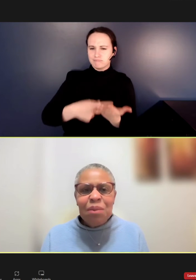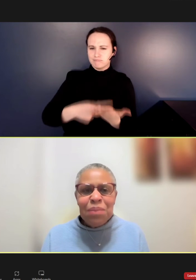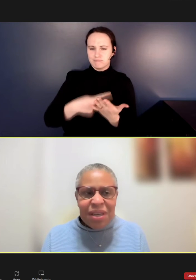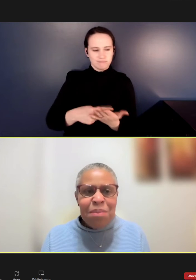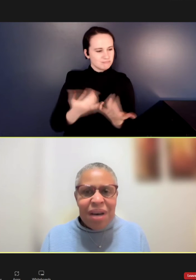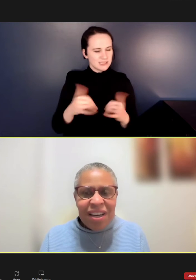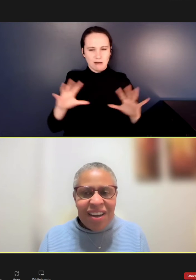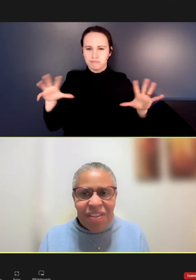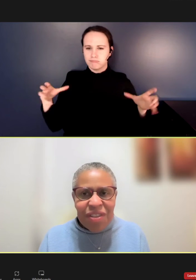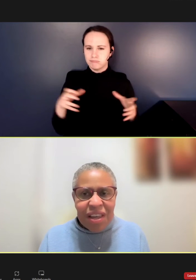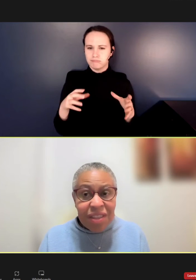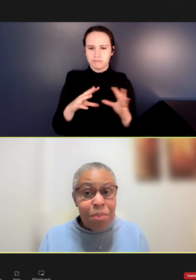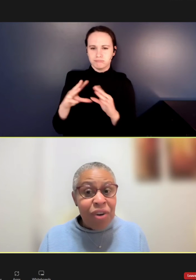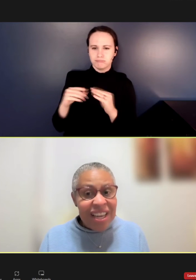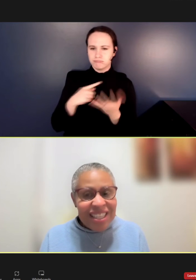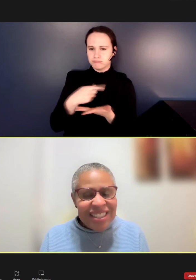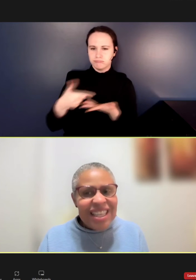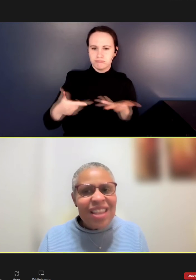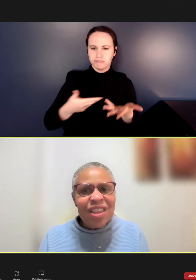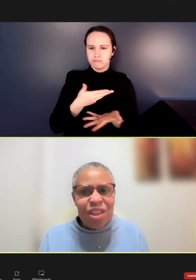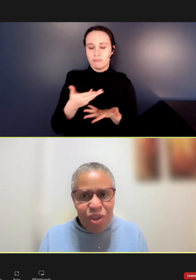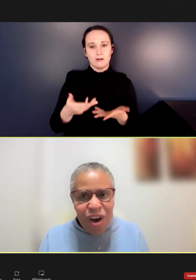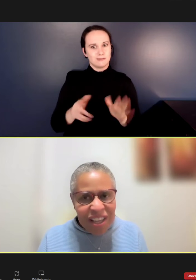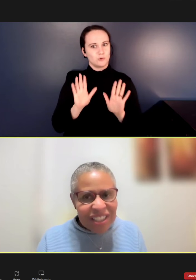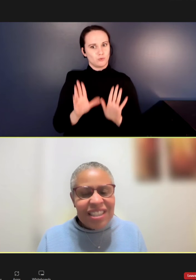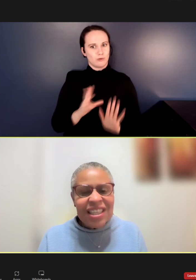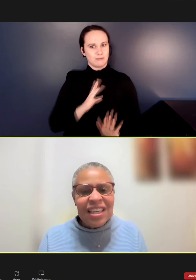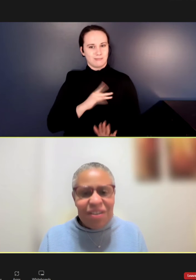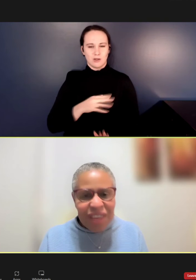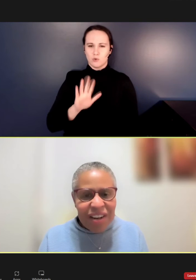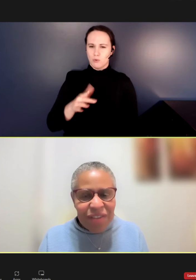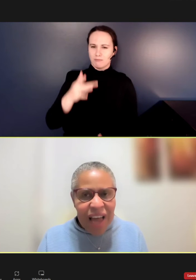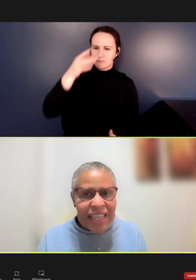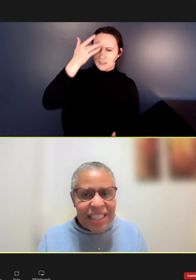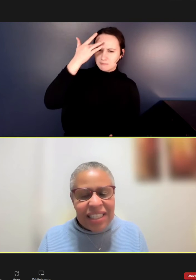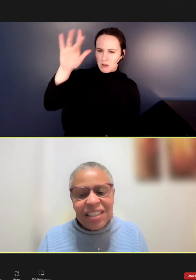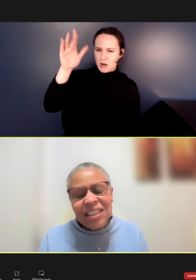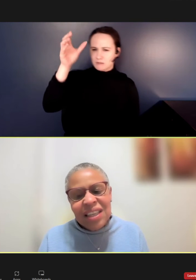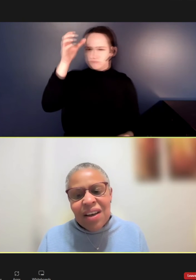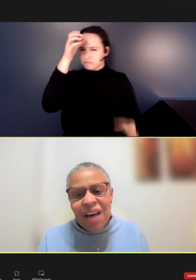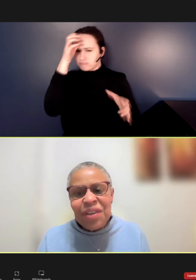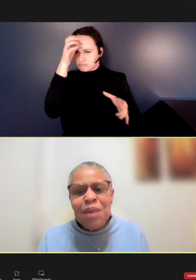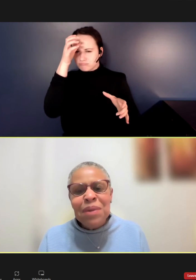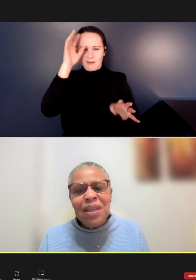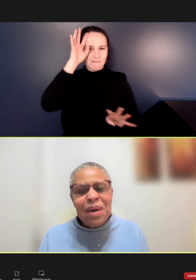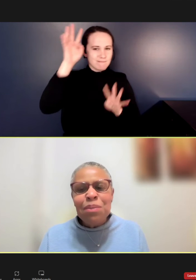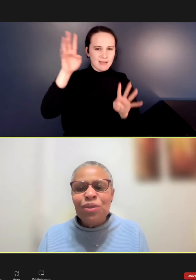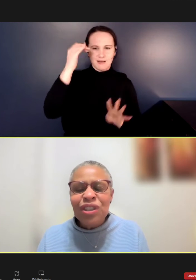to be among the brains, the thoughts, the innovative ideas of the committee members.